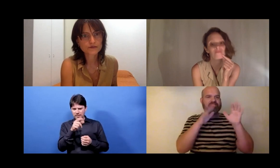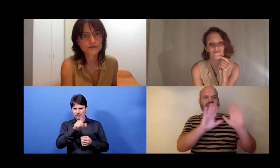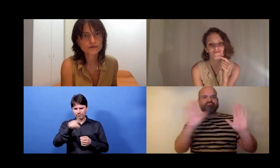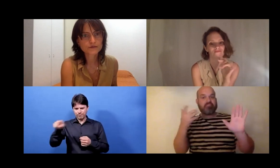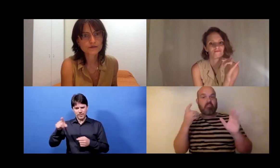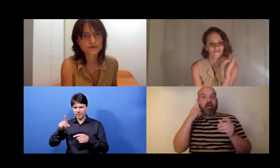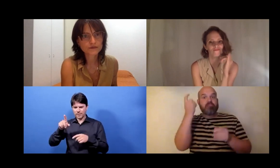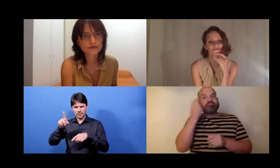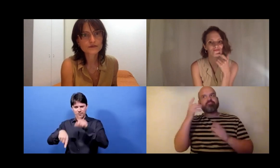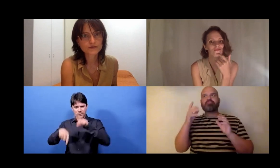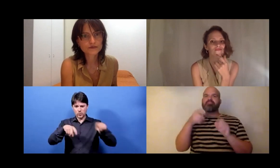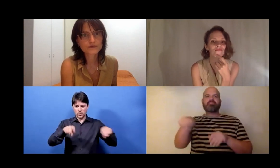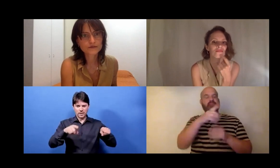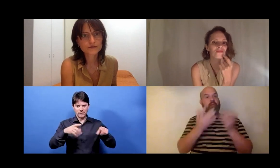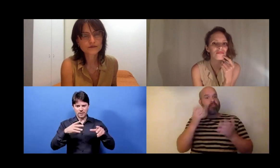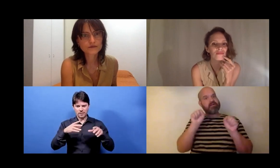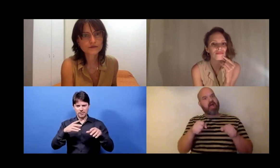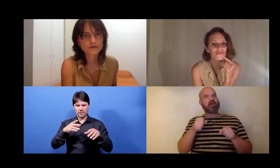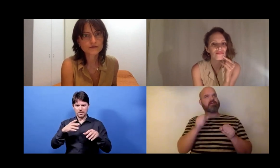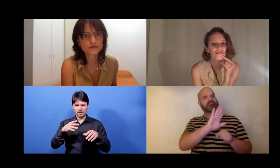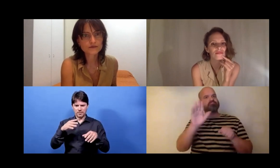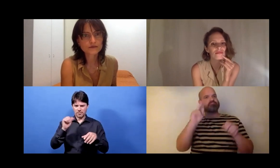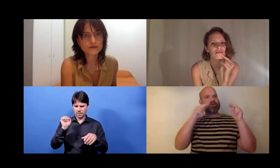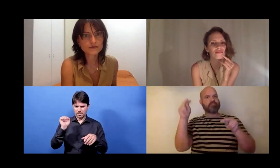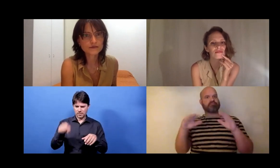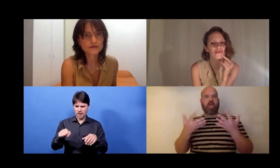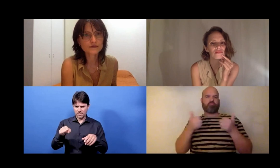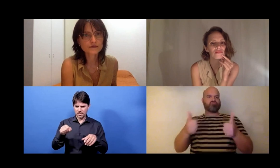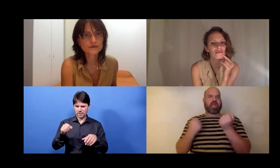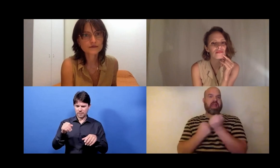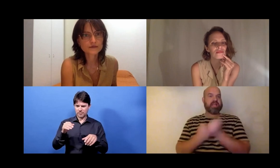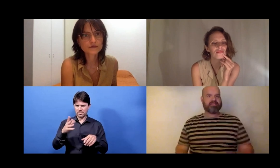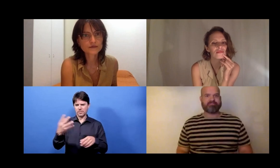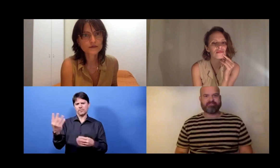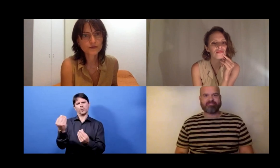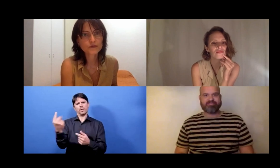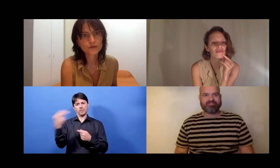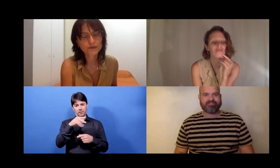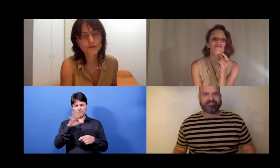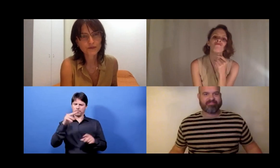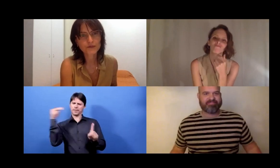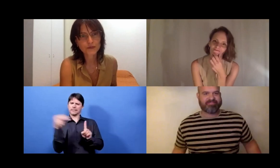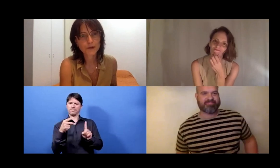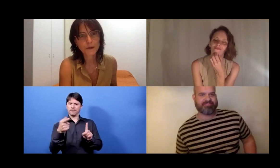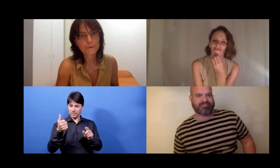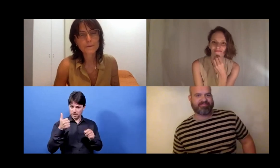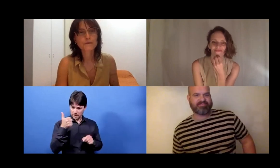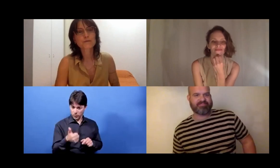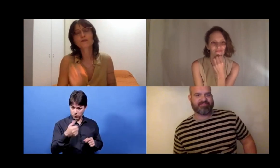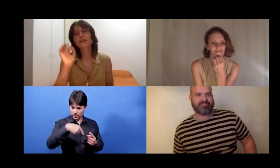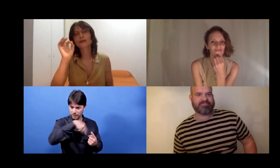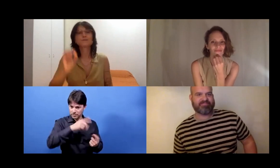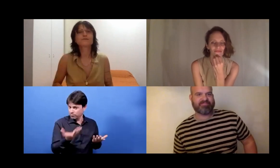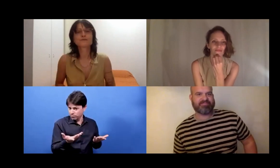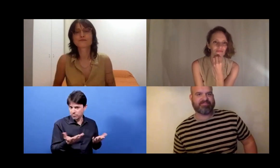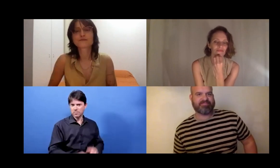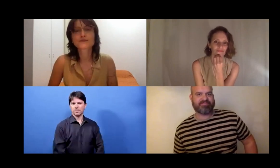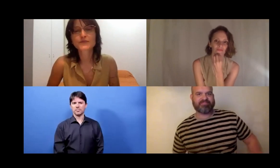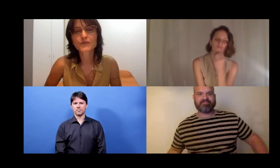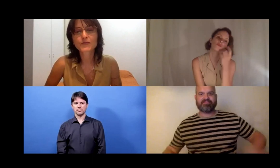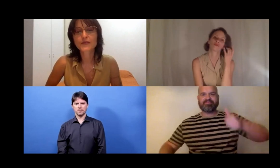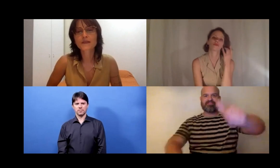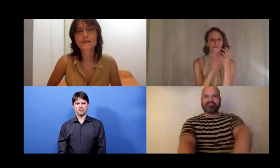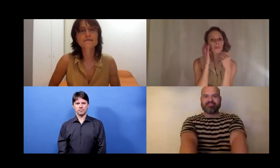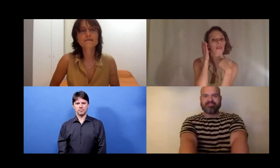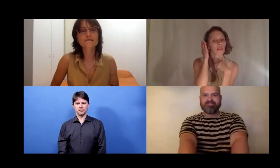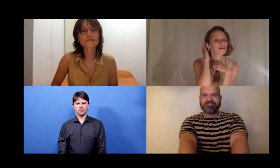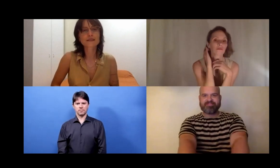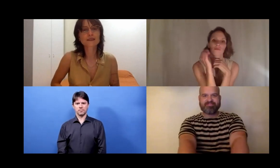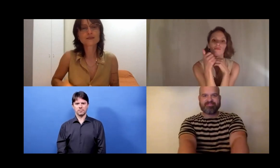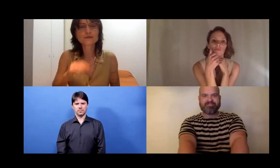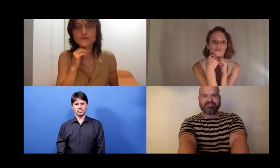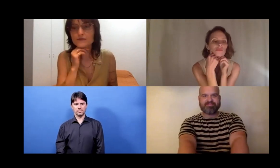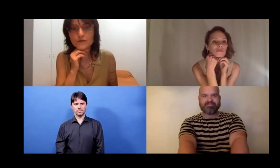Of course, I know about their system and their areas of expertise. But how do I find the support?